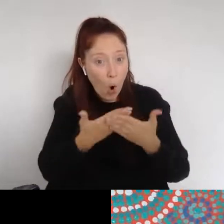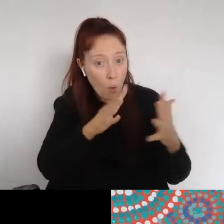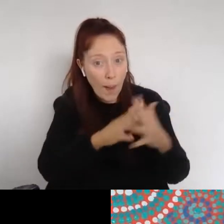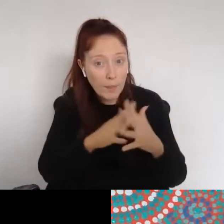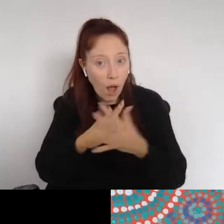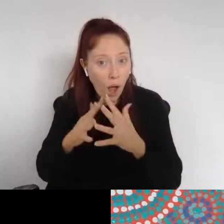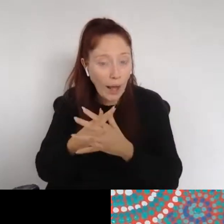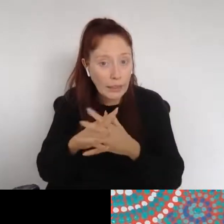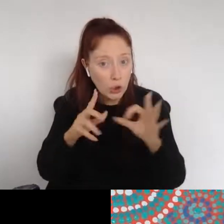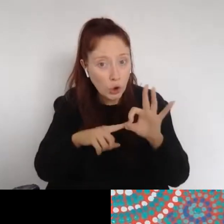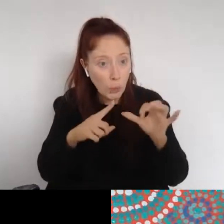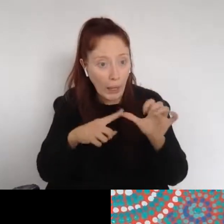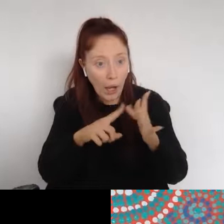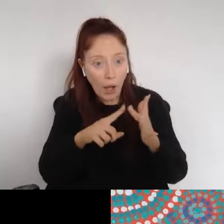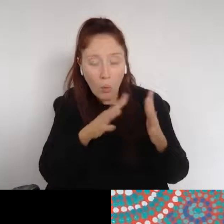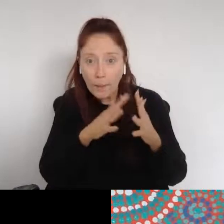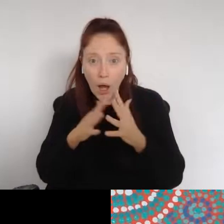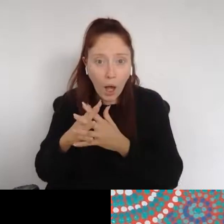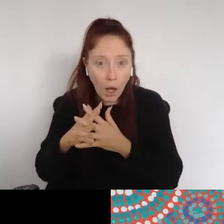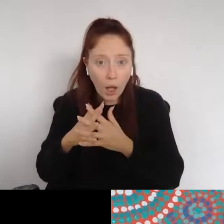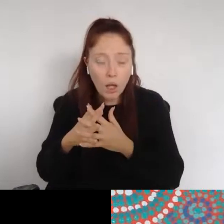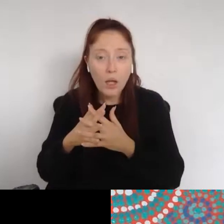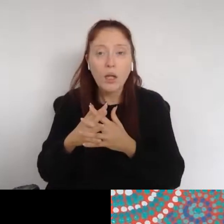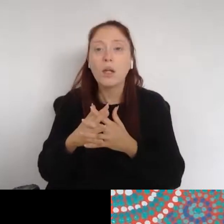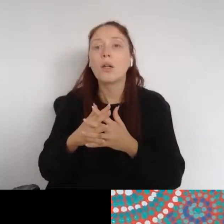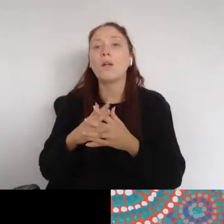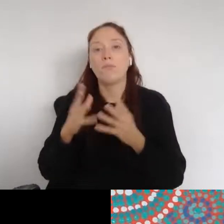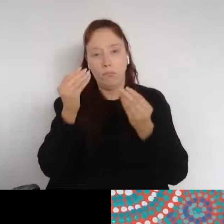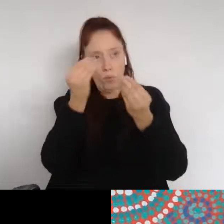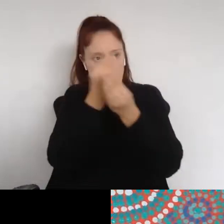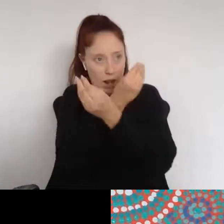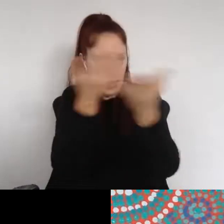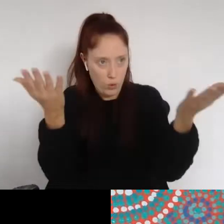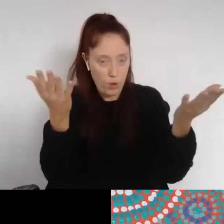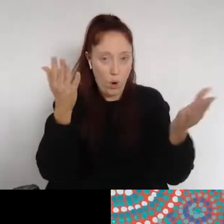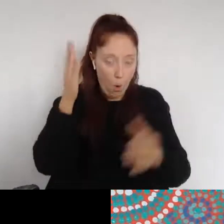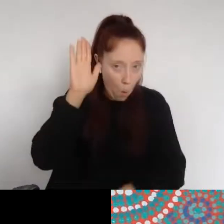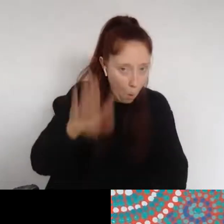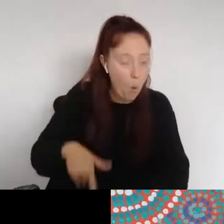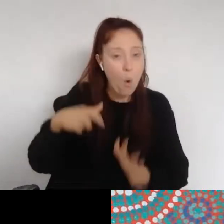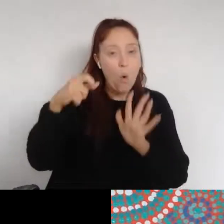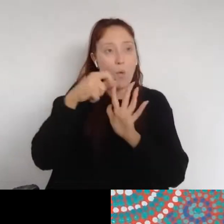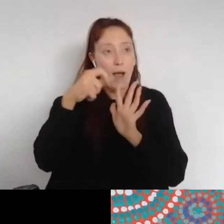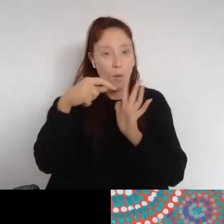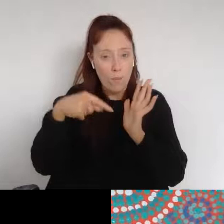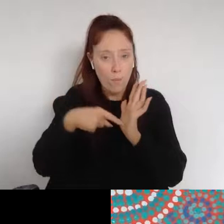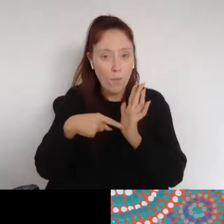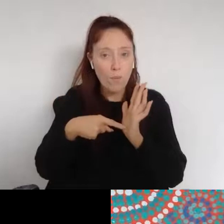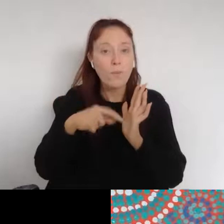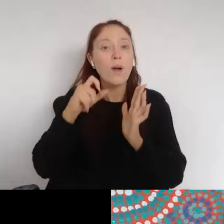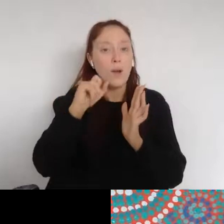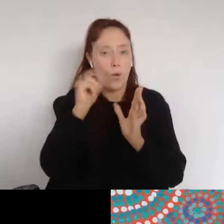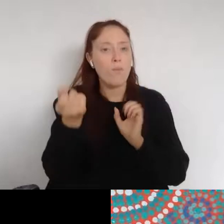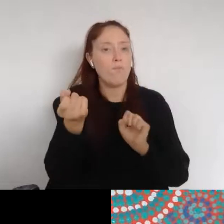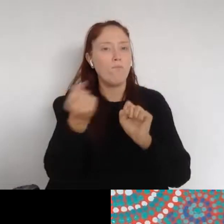the slides that have been presented today by Dayne and myself will be circulated to all participants,